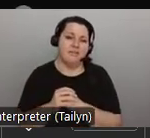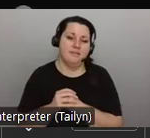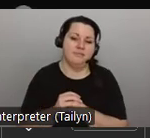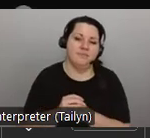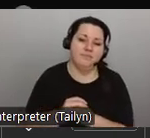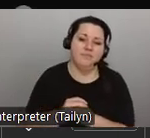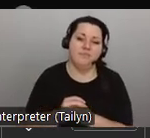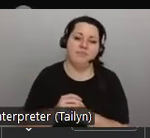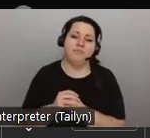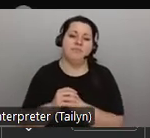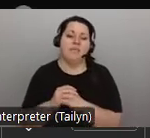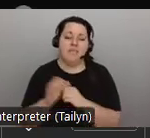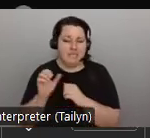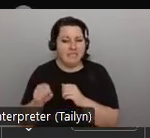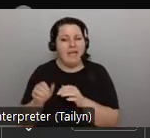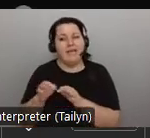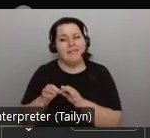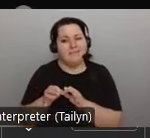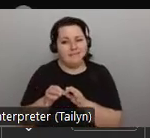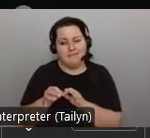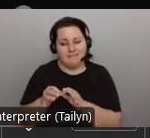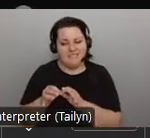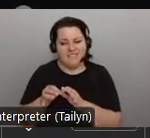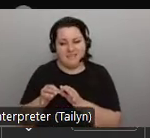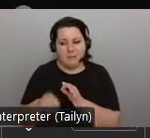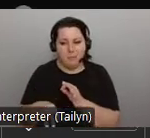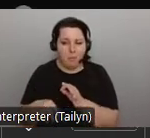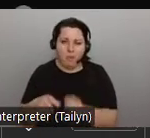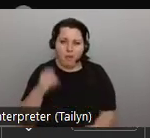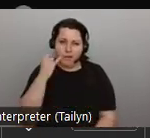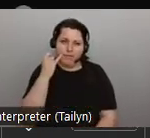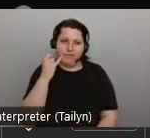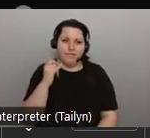It's not that great, to be perfectly candid. [. It can be very simple